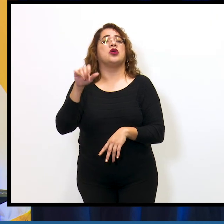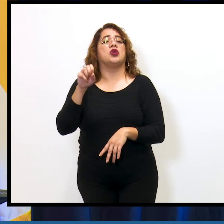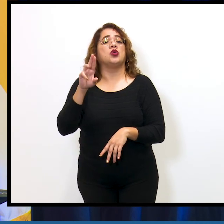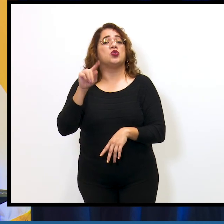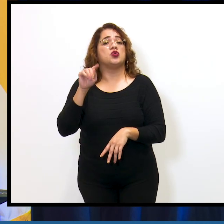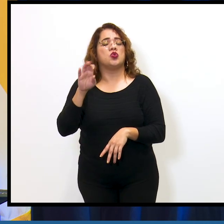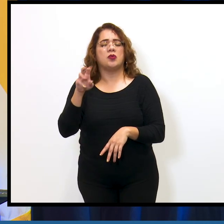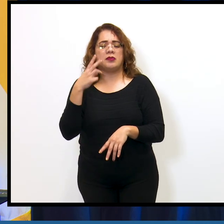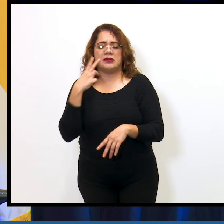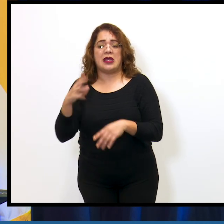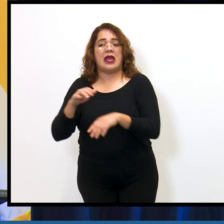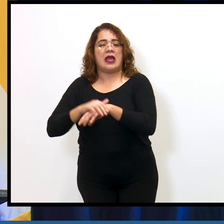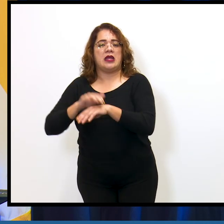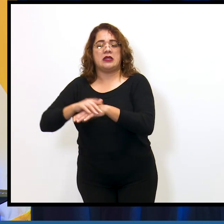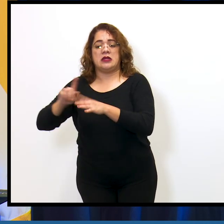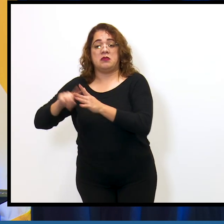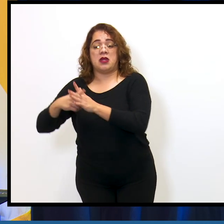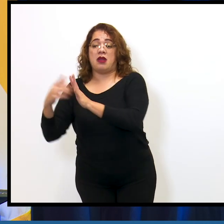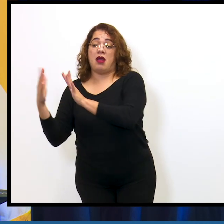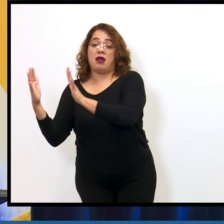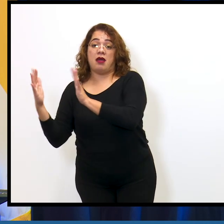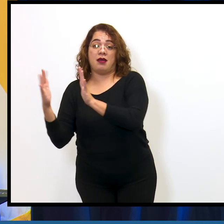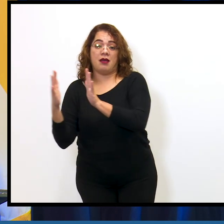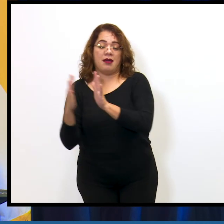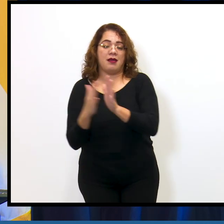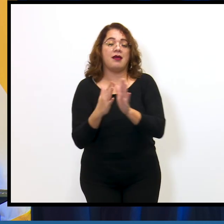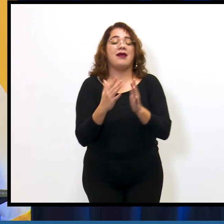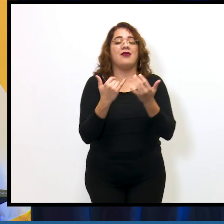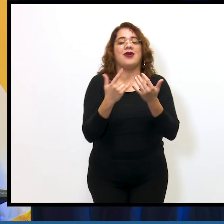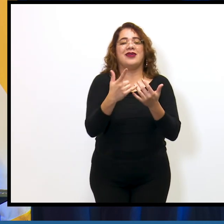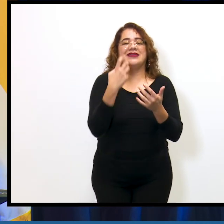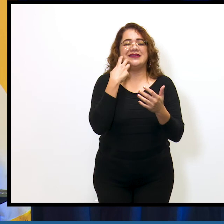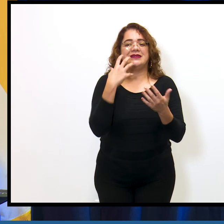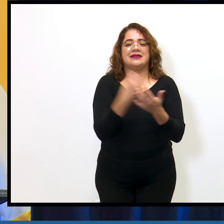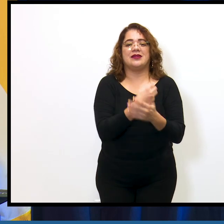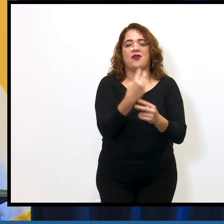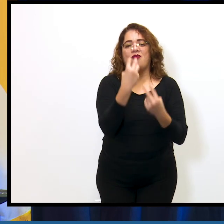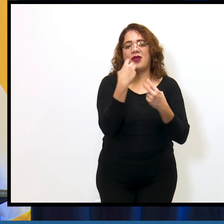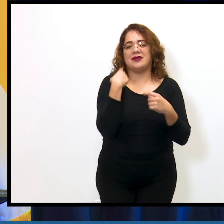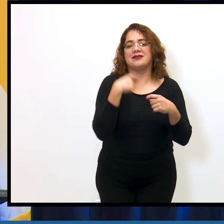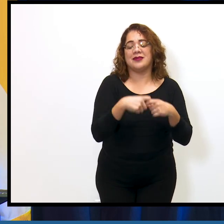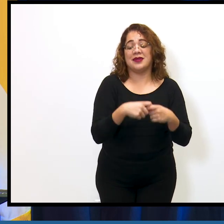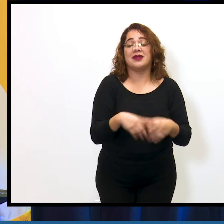with mayor Garcia and our director of health Kelly Colopy. Feliz fiestas and happy holidays.